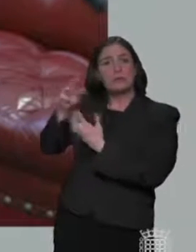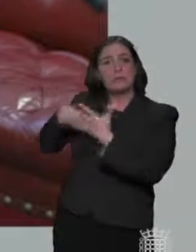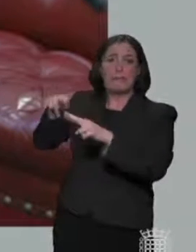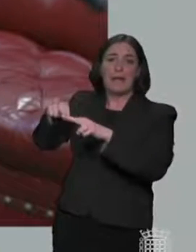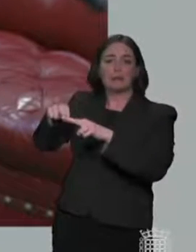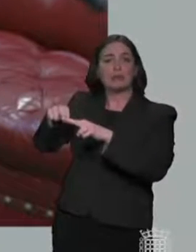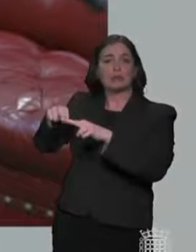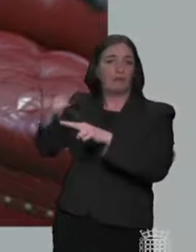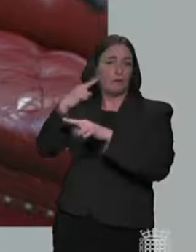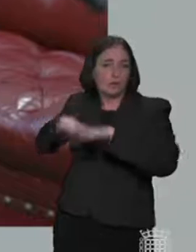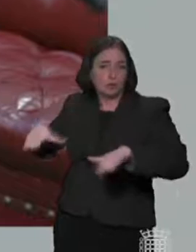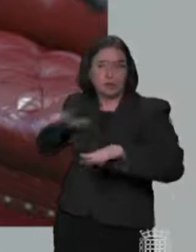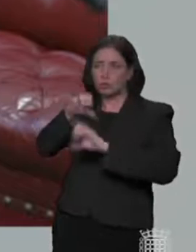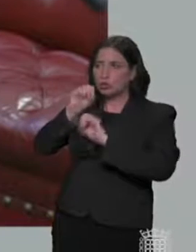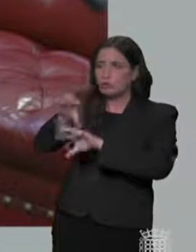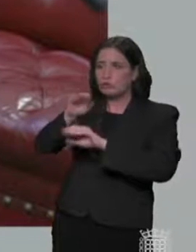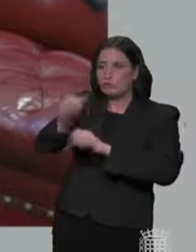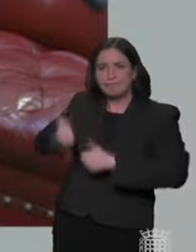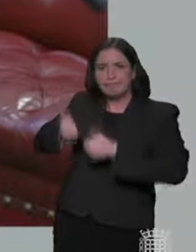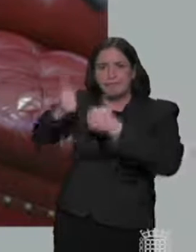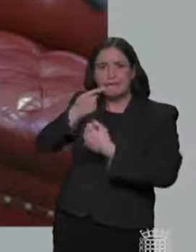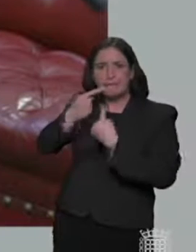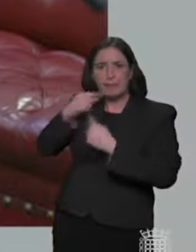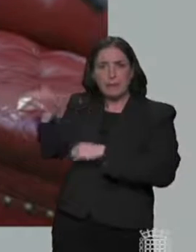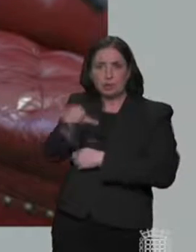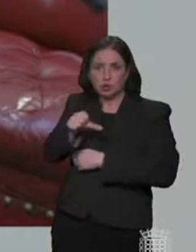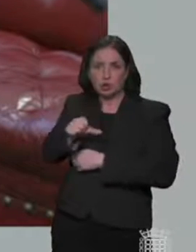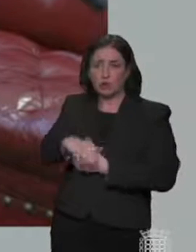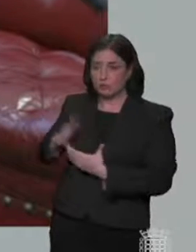and sadly my laws i tried numerous times in lockdown to persuade the government and others